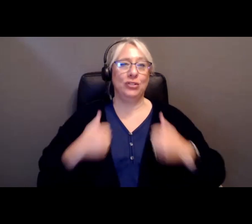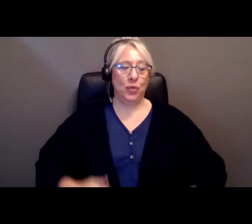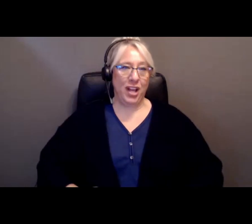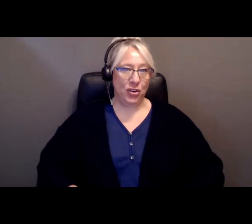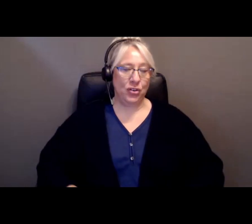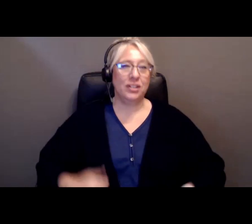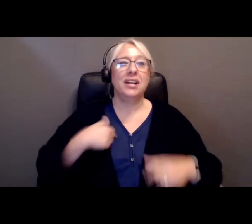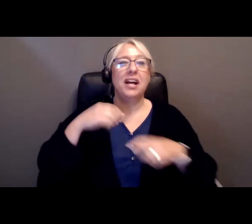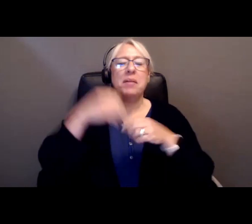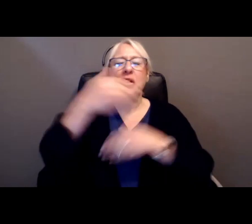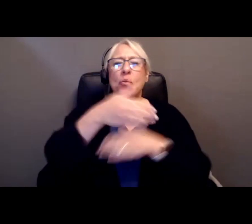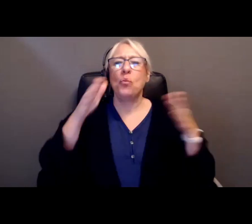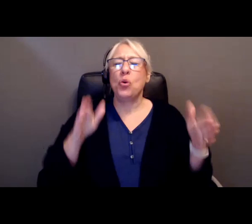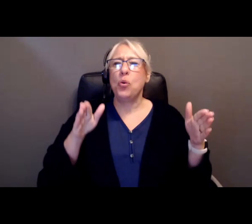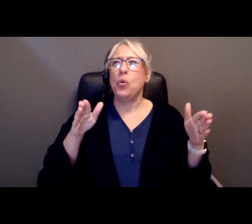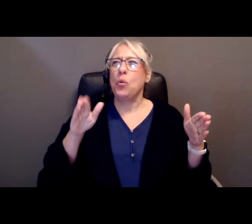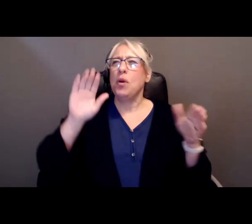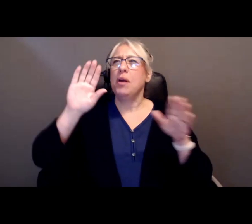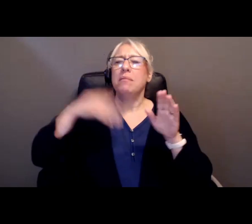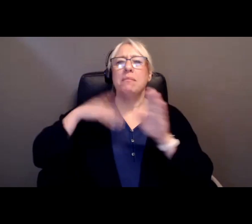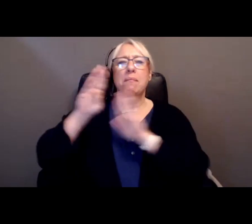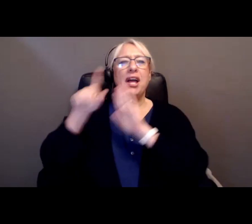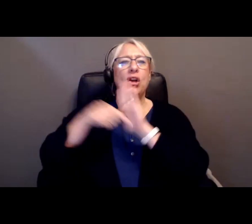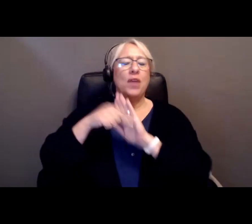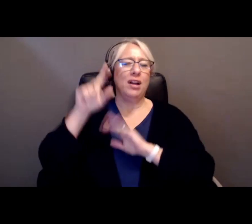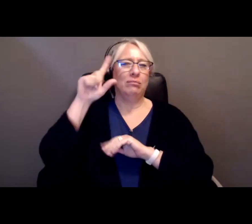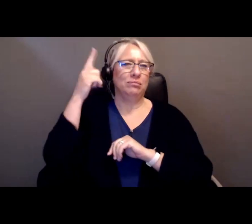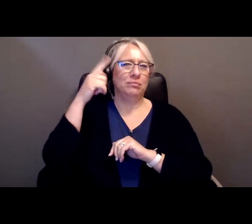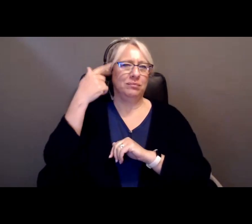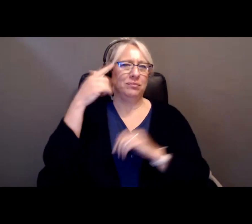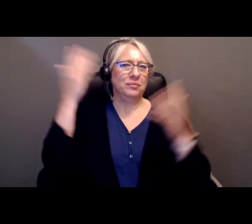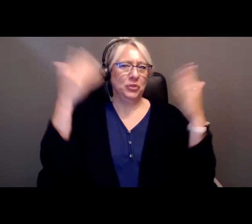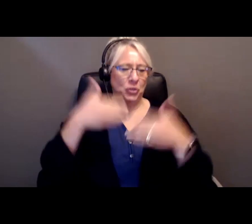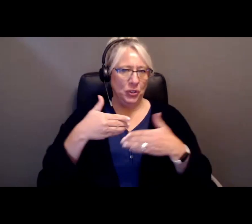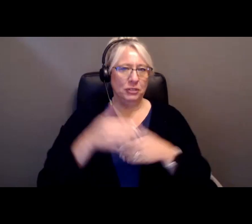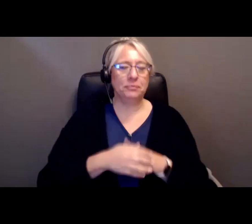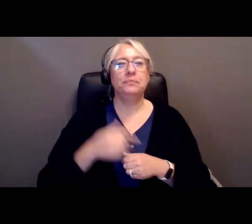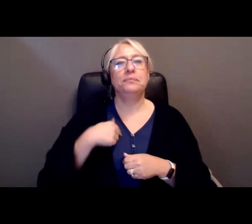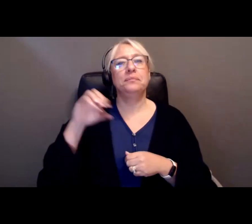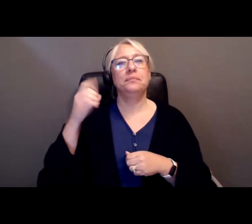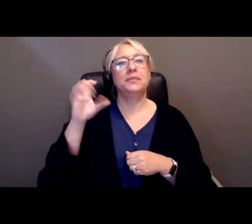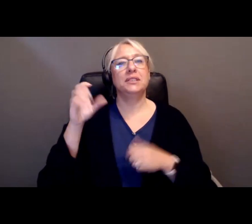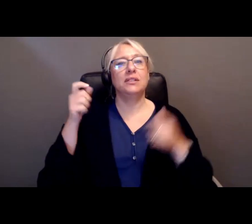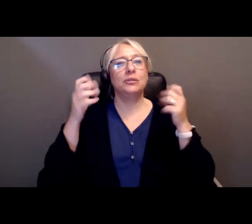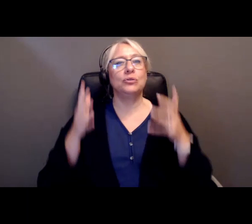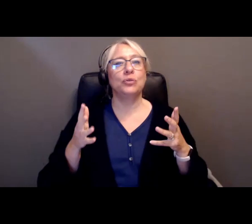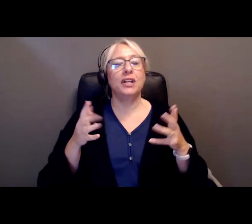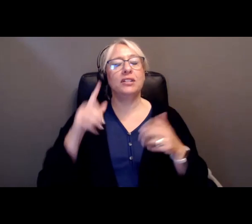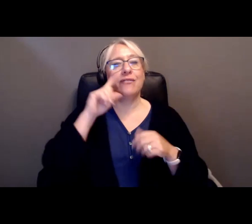mostly dark behind me, which is my home. I'm Executive Director of the Empowerment Council,